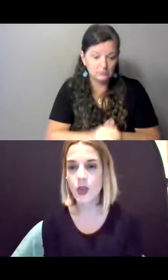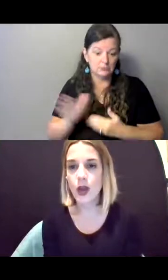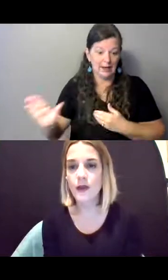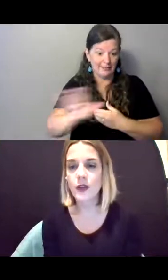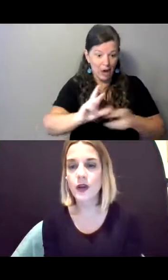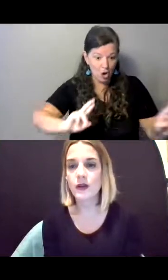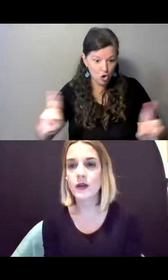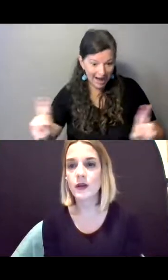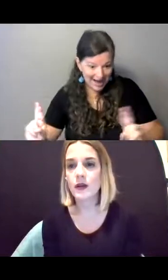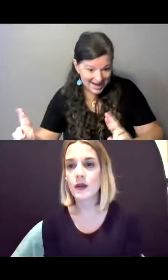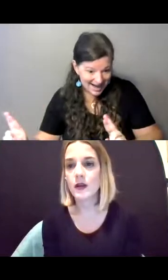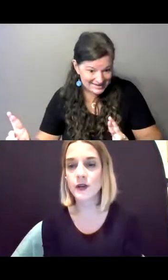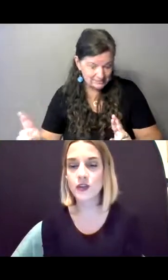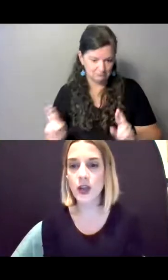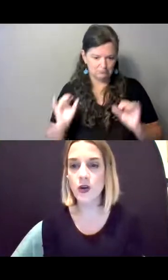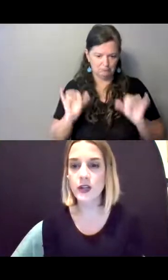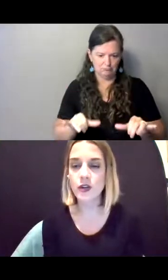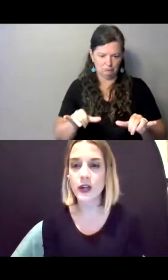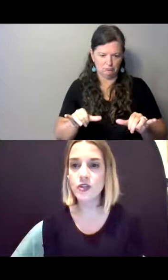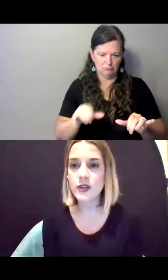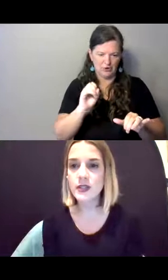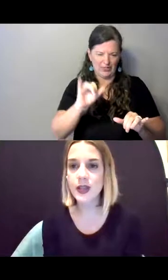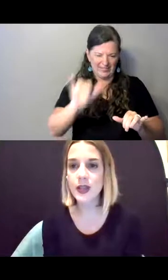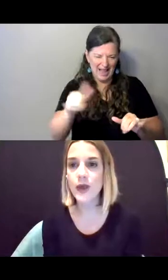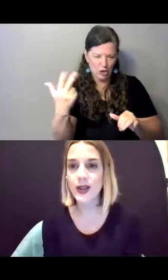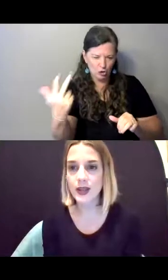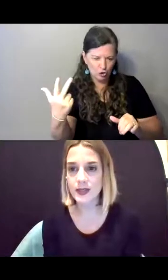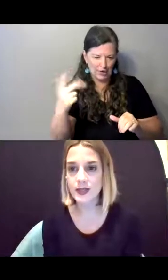You have to differentiate according to their interests and their readiness.